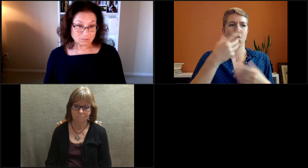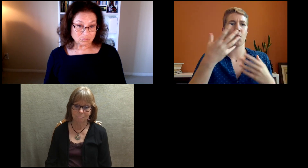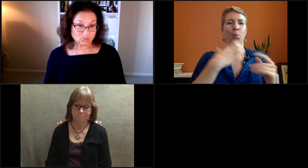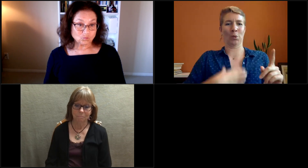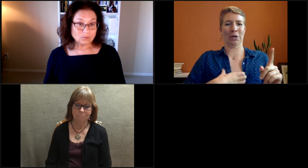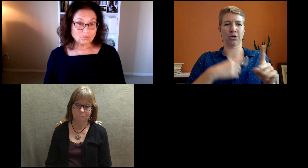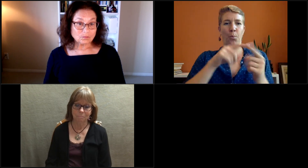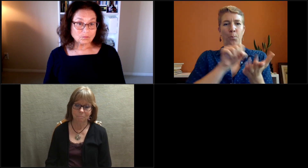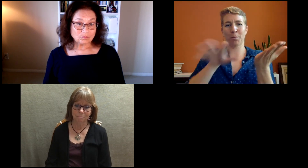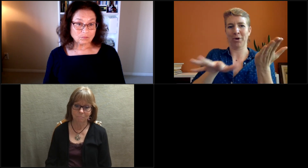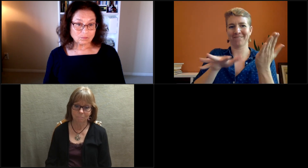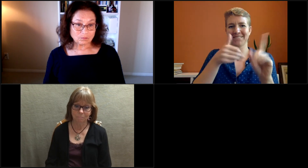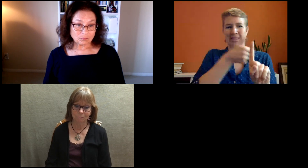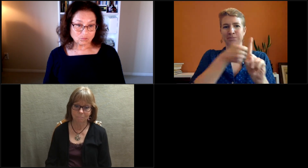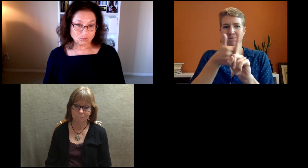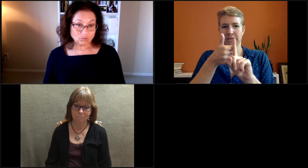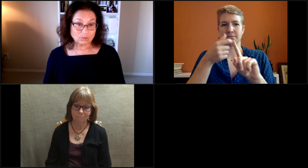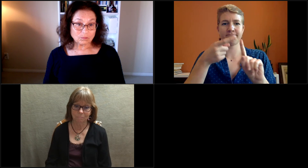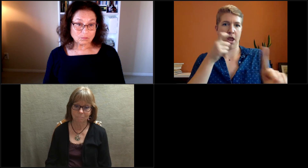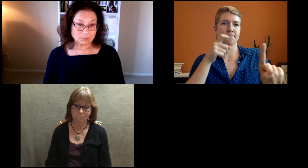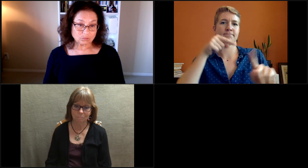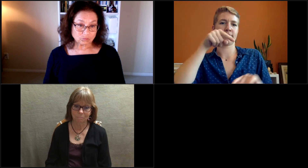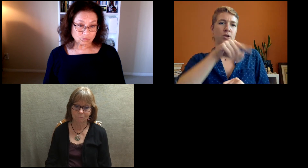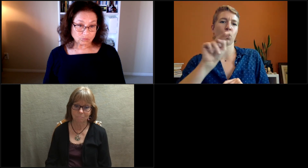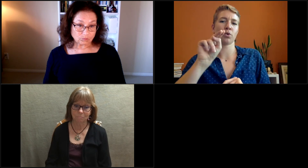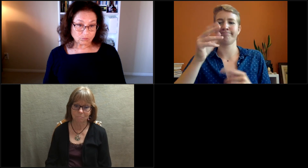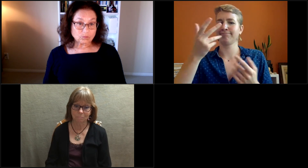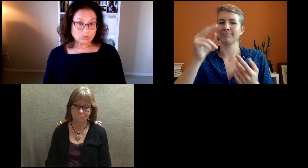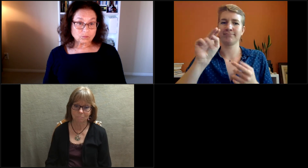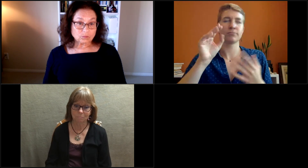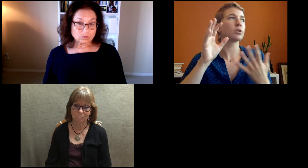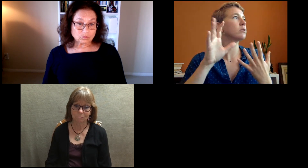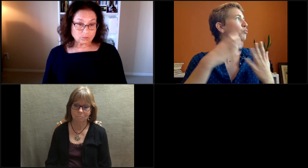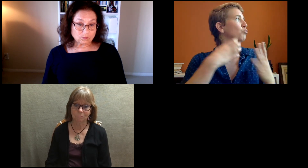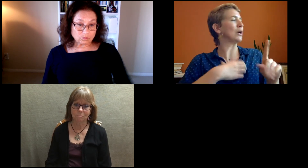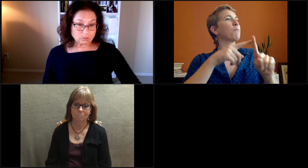I think that the signers are trying to remove themselves.